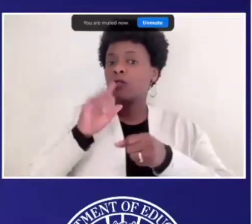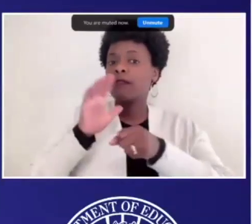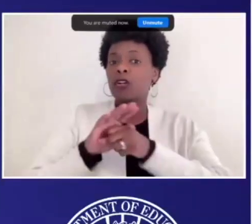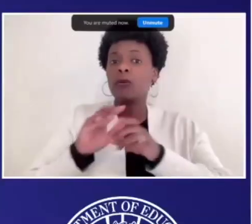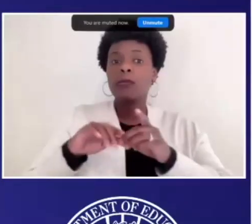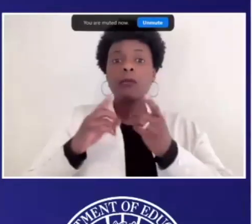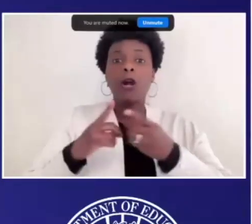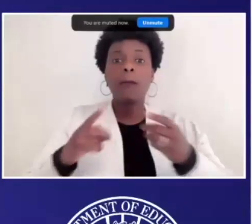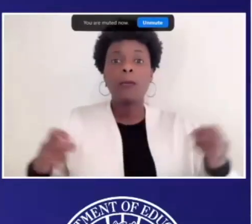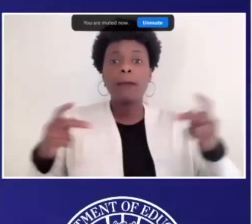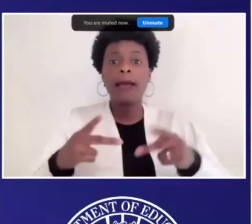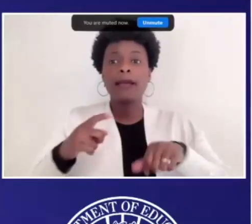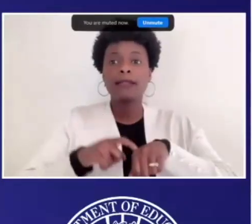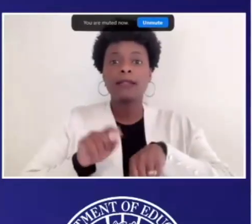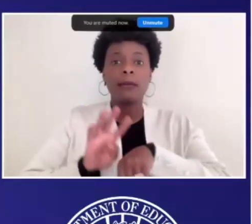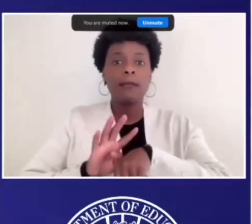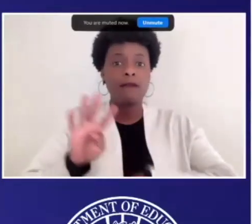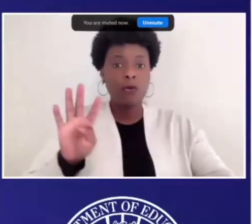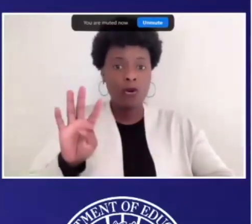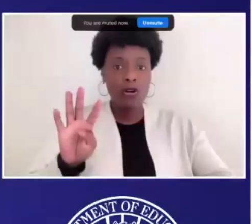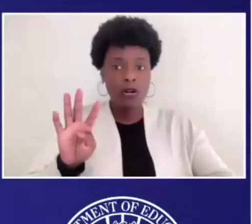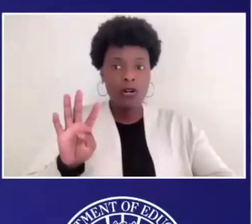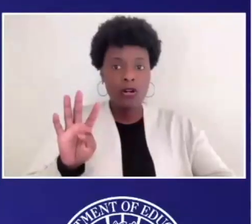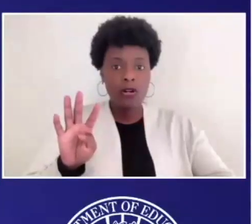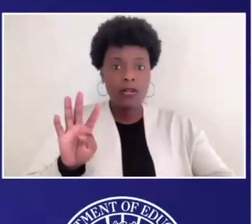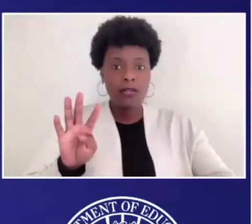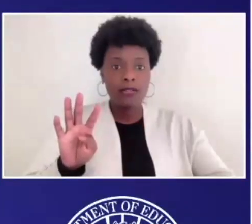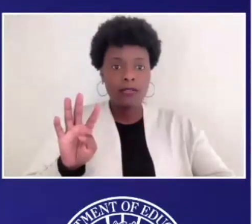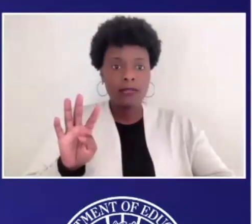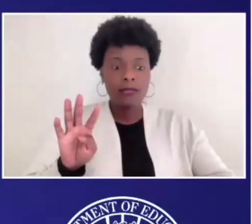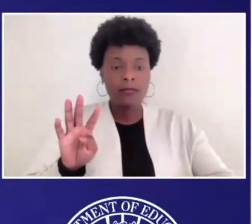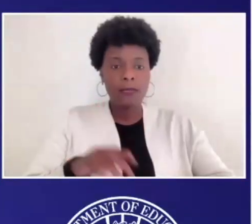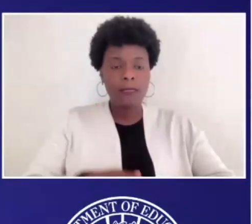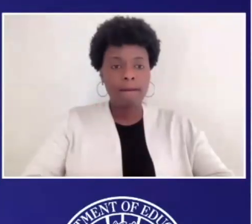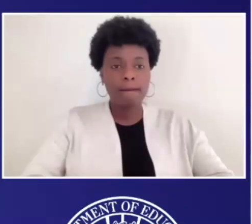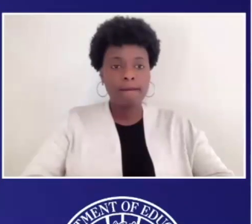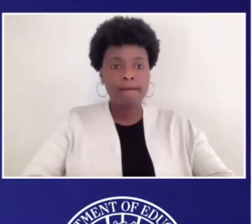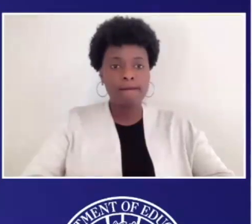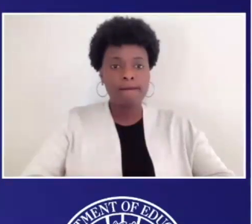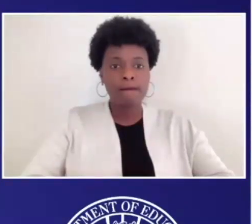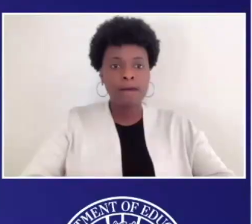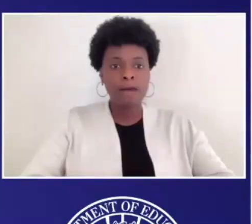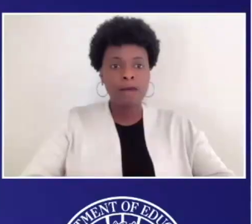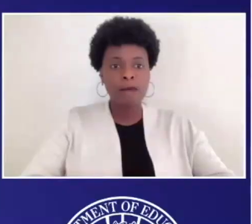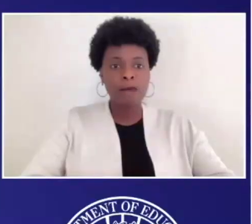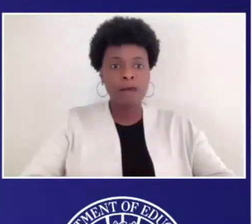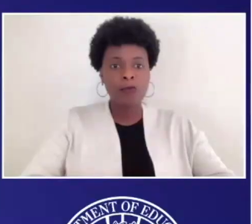return at 4:00. We need to let people know